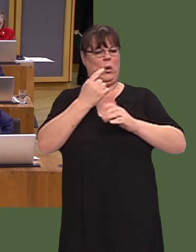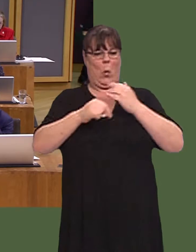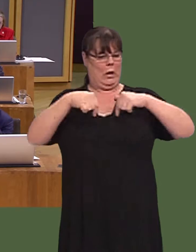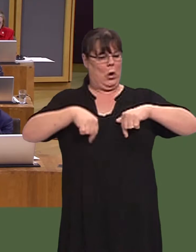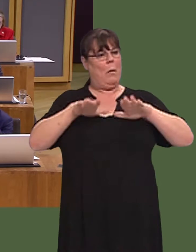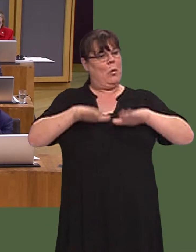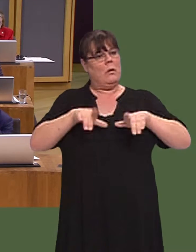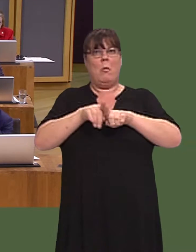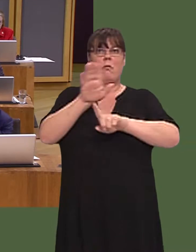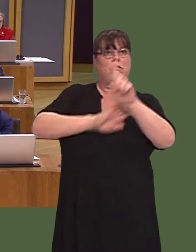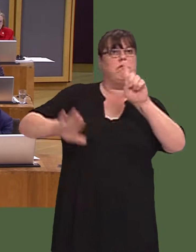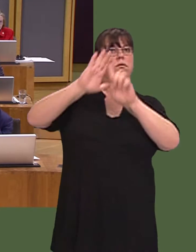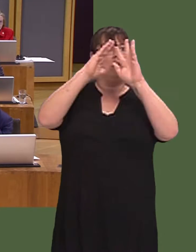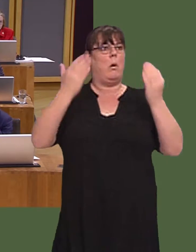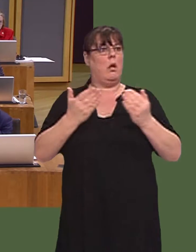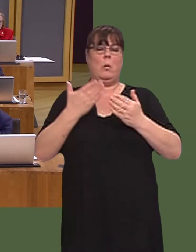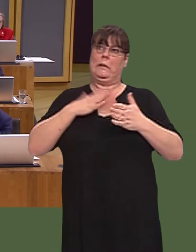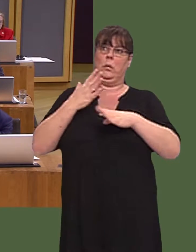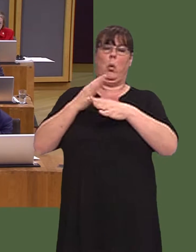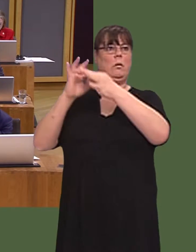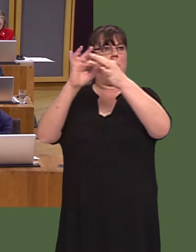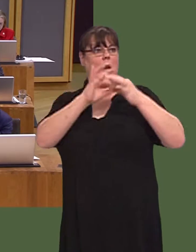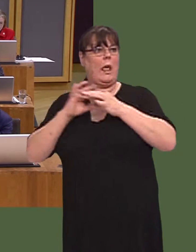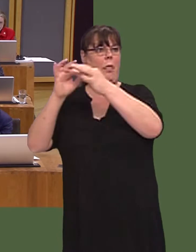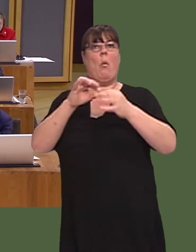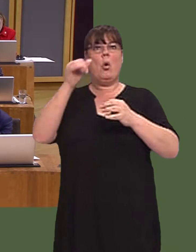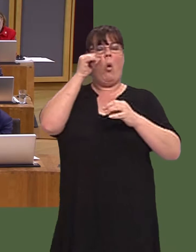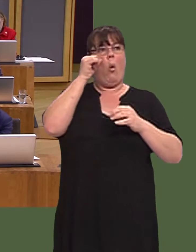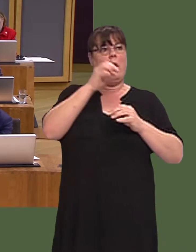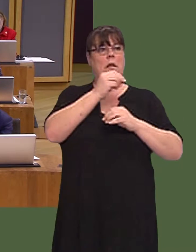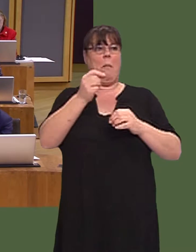fullest amount of international co-operation. Antimicrobial resistance has been an issue for some years.